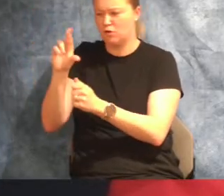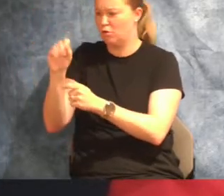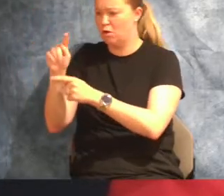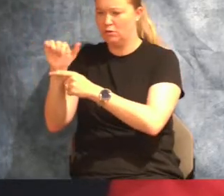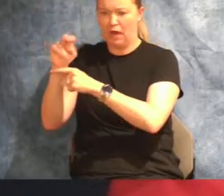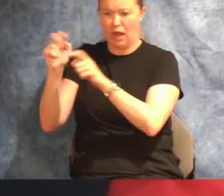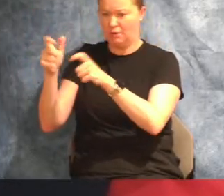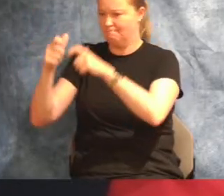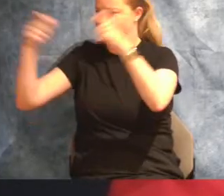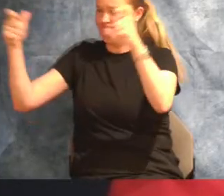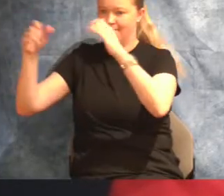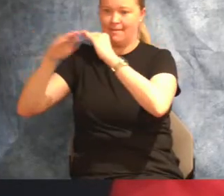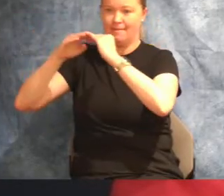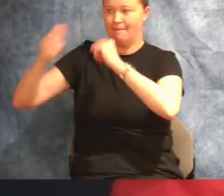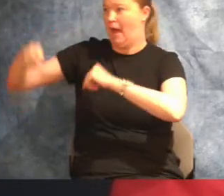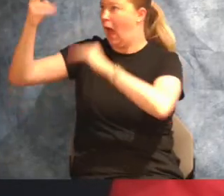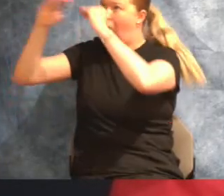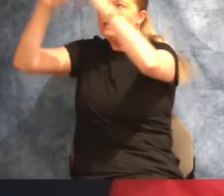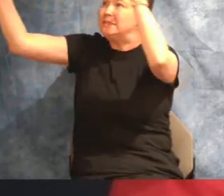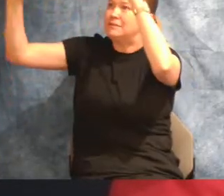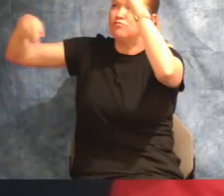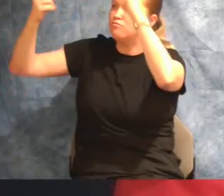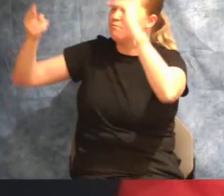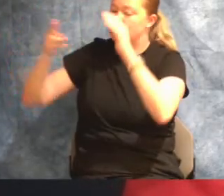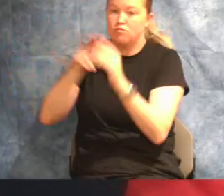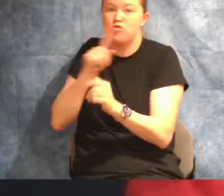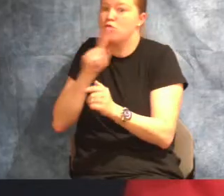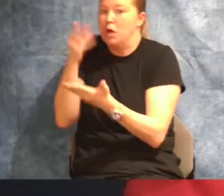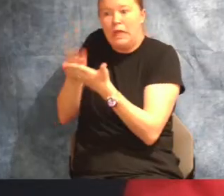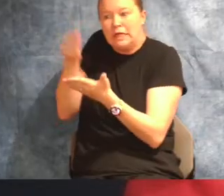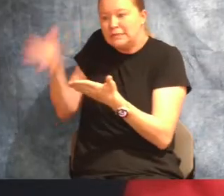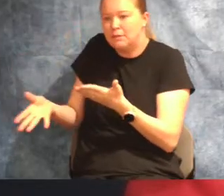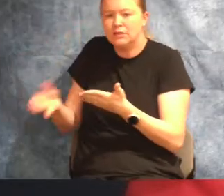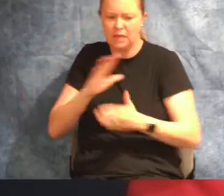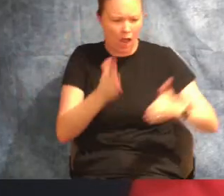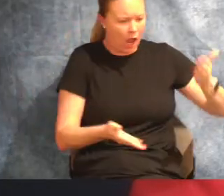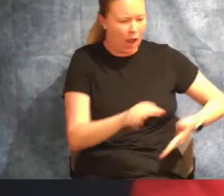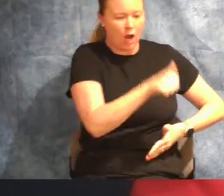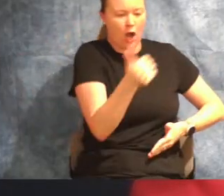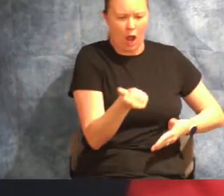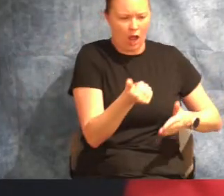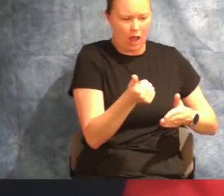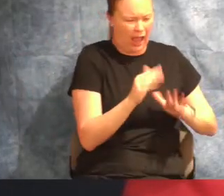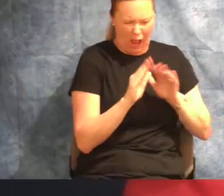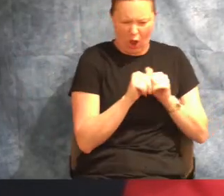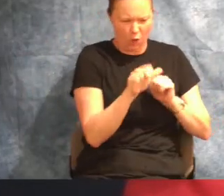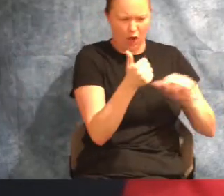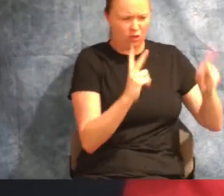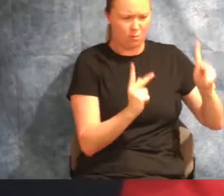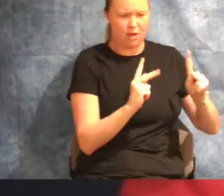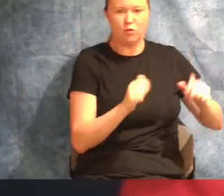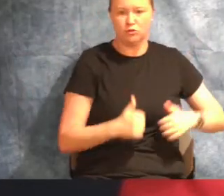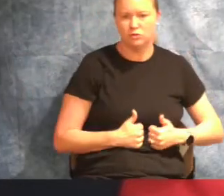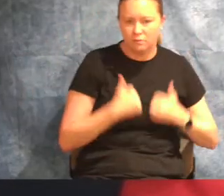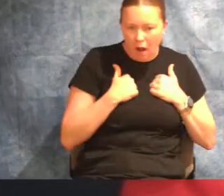high ceilings. That is very expensive. How are all these other people surviving and getting private